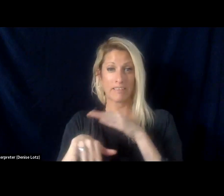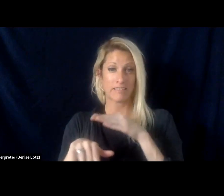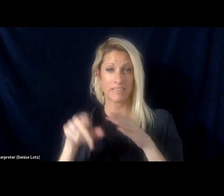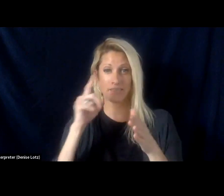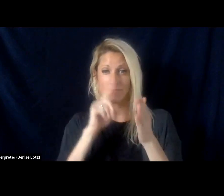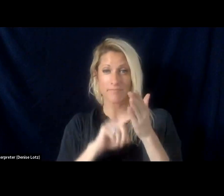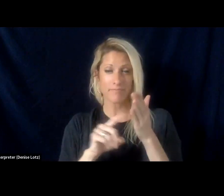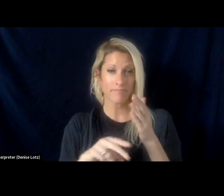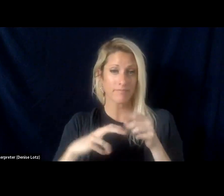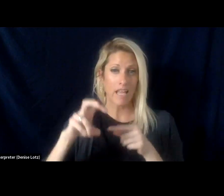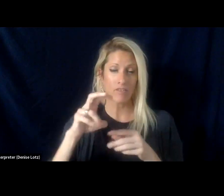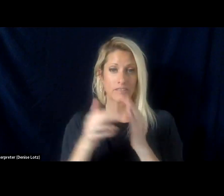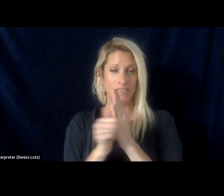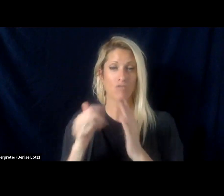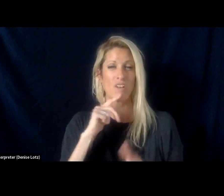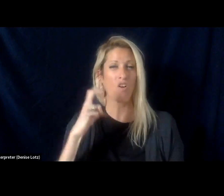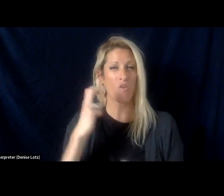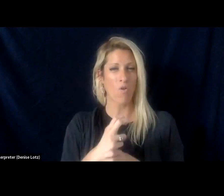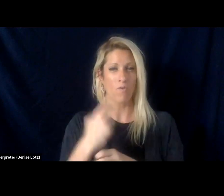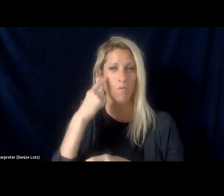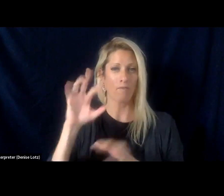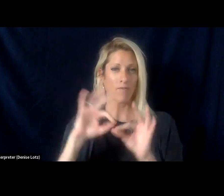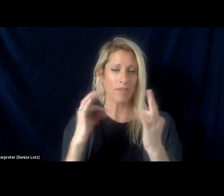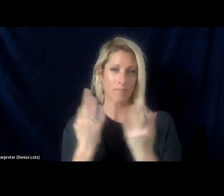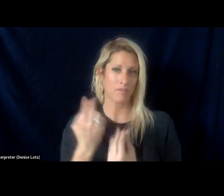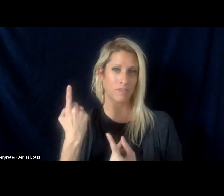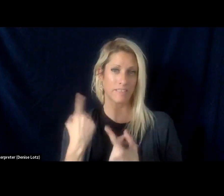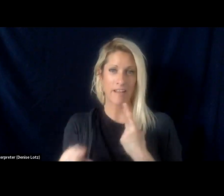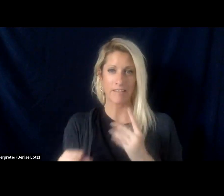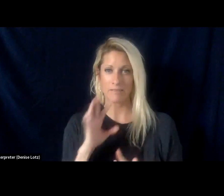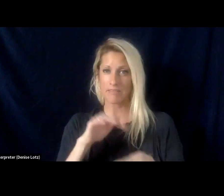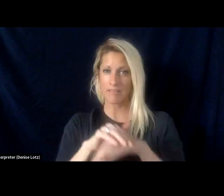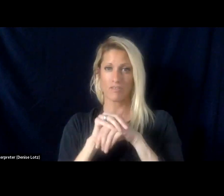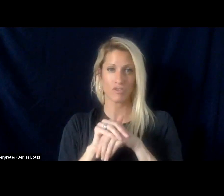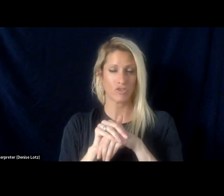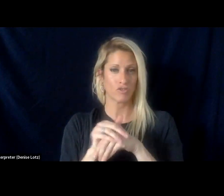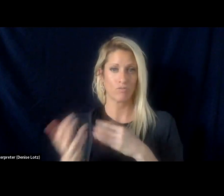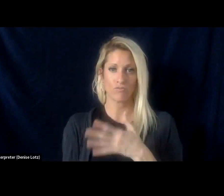of a device is a struggle, especially for our families that don't speak English primarily,